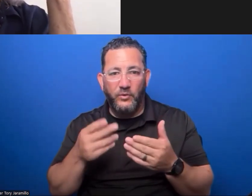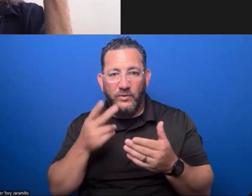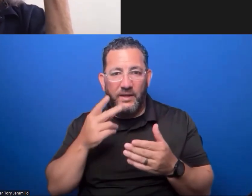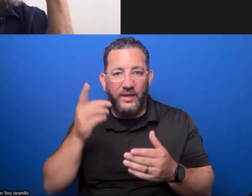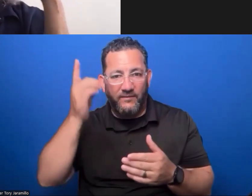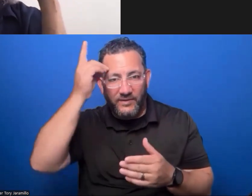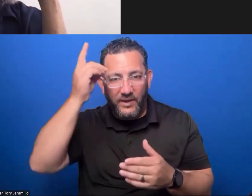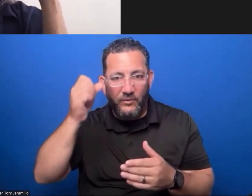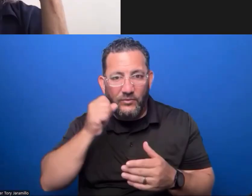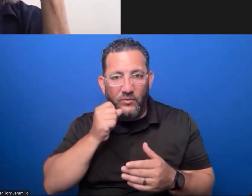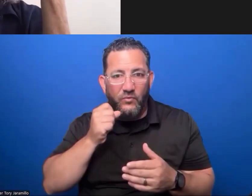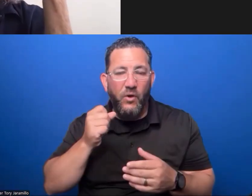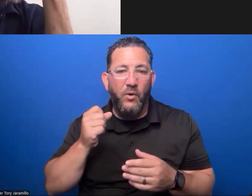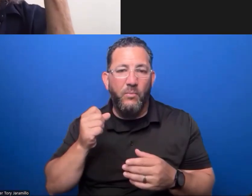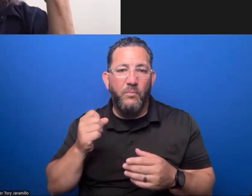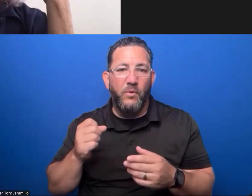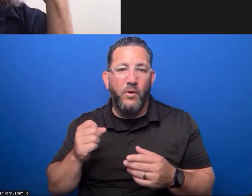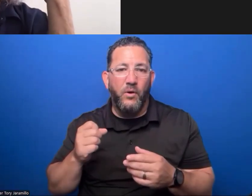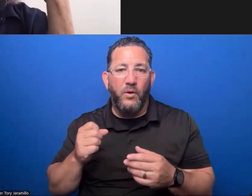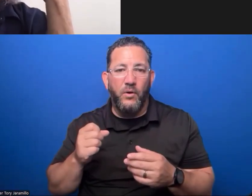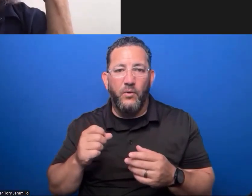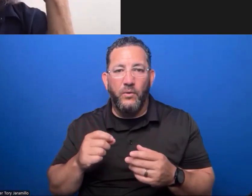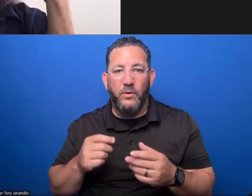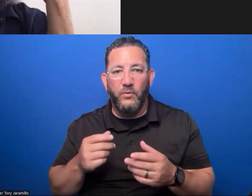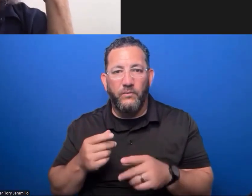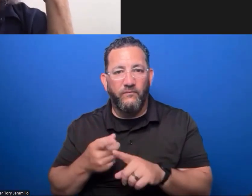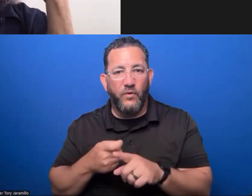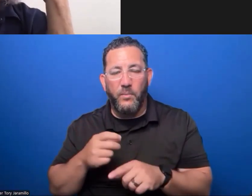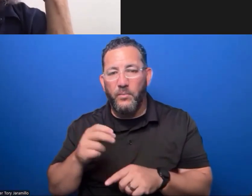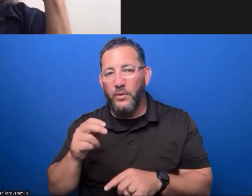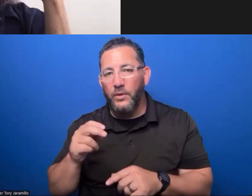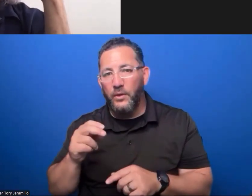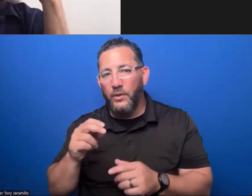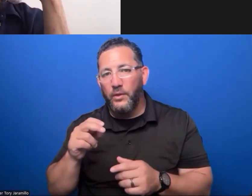right out of the, you know, the nursery, and there are so many